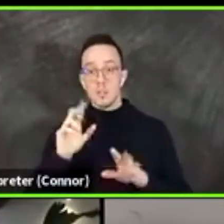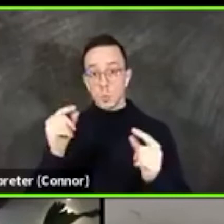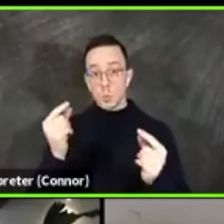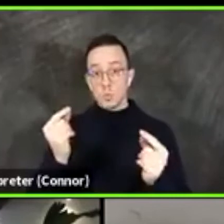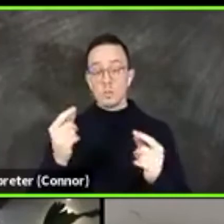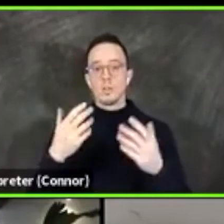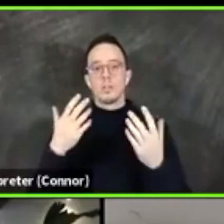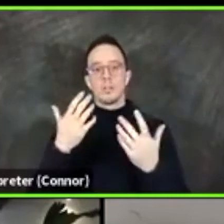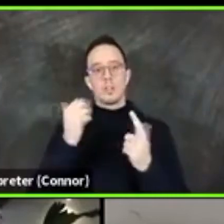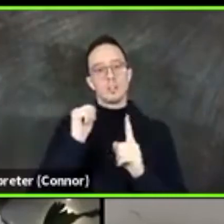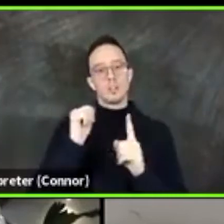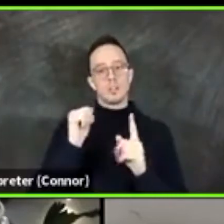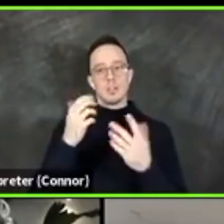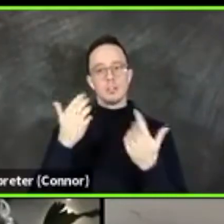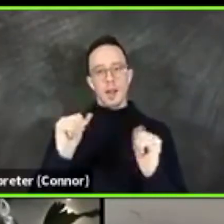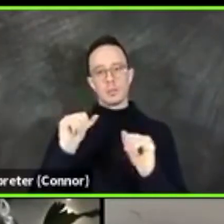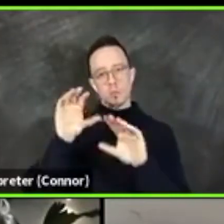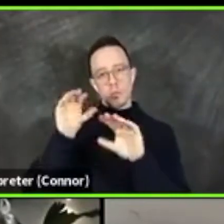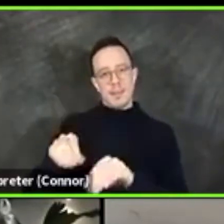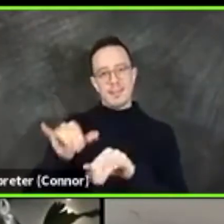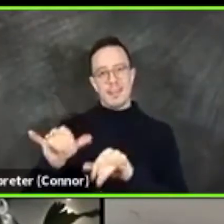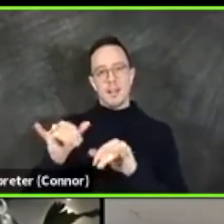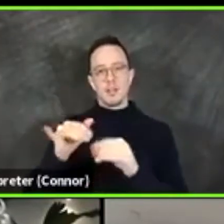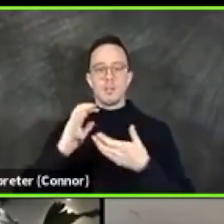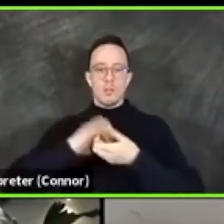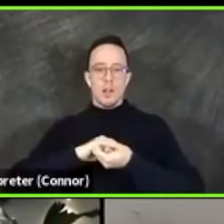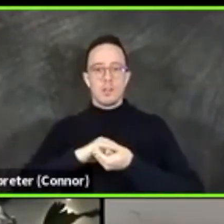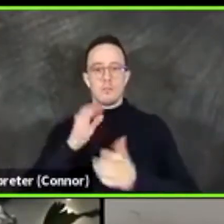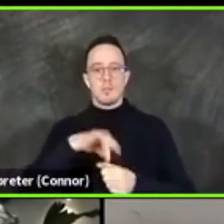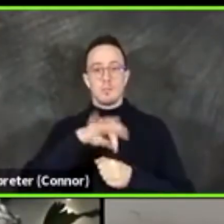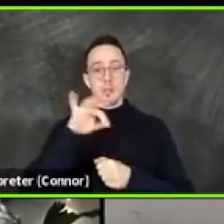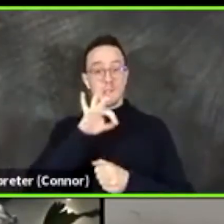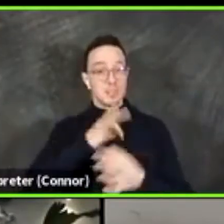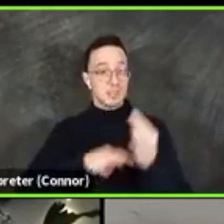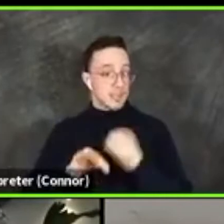AND COLLABORATIVE SPIRIT. AND